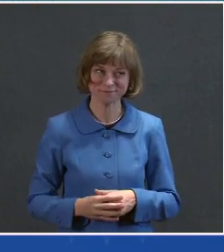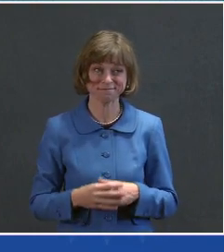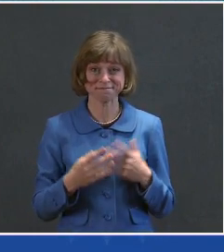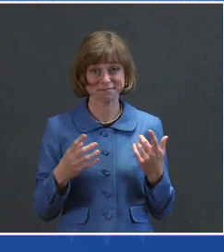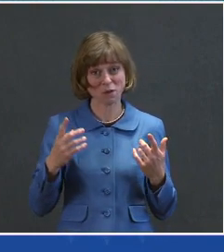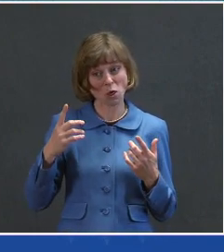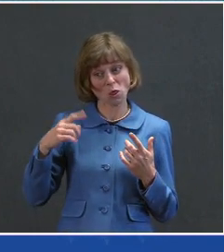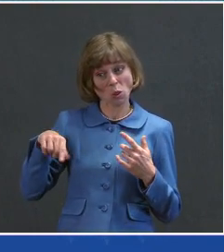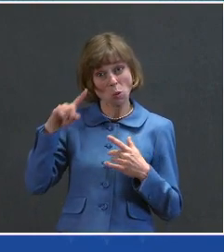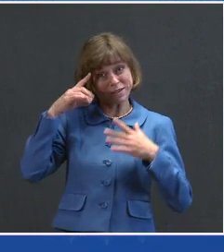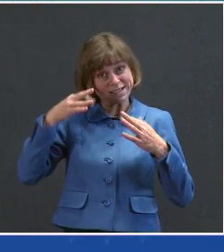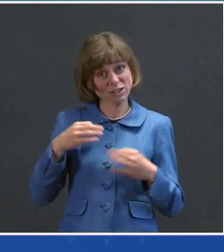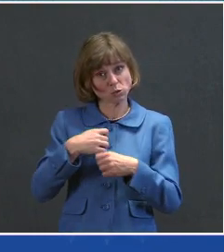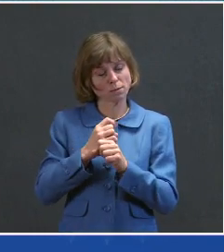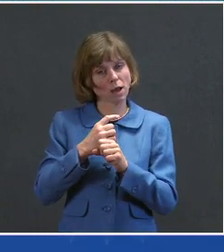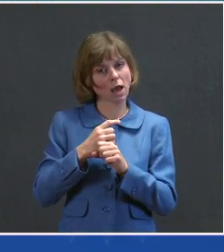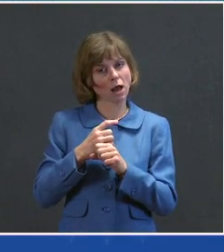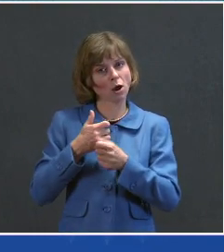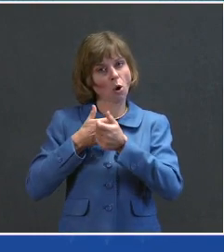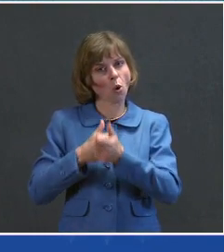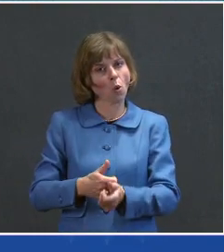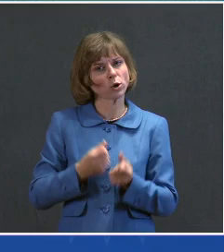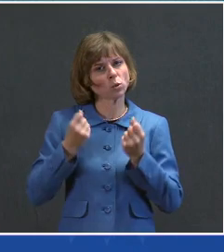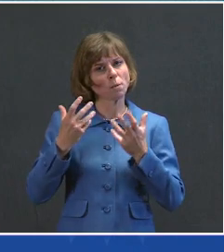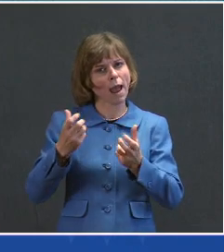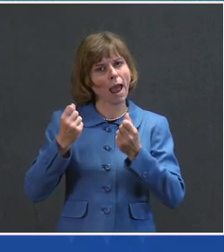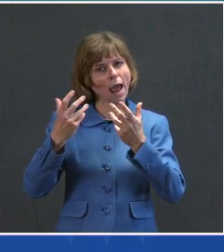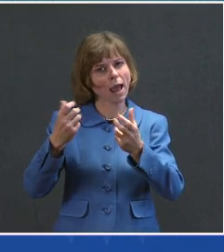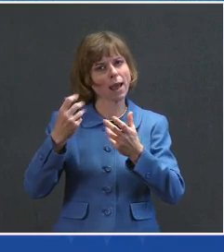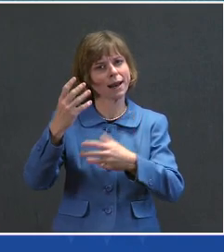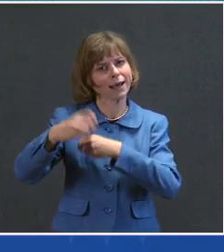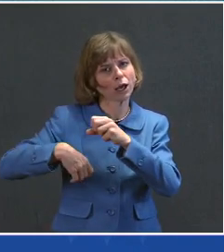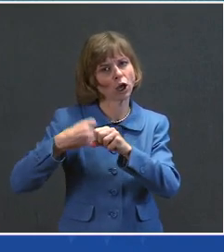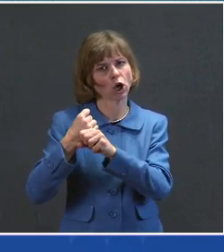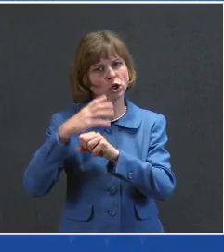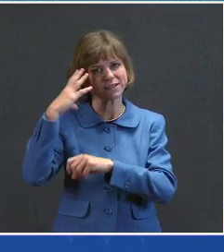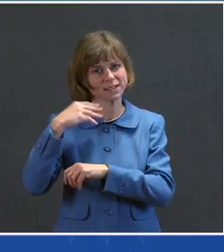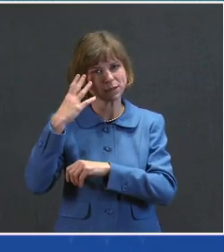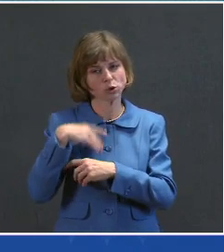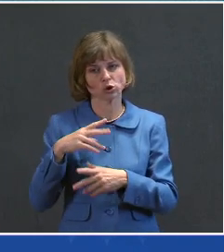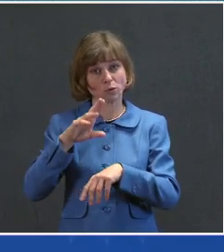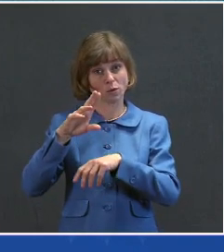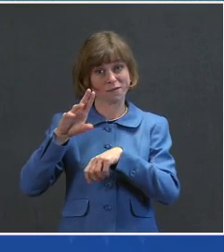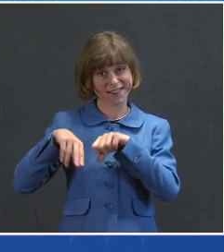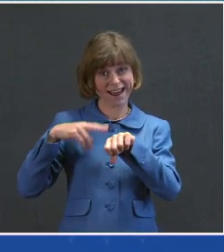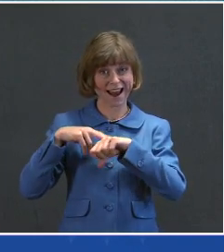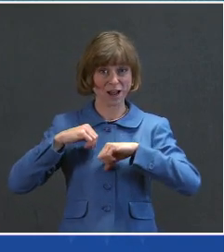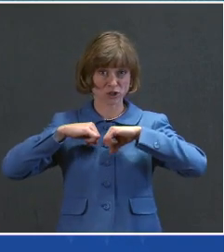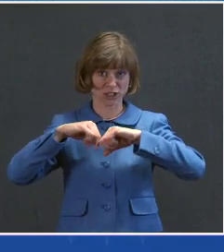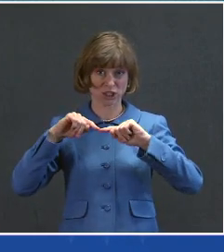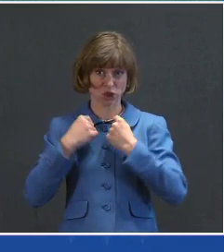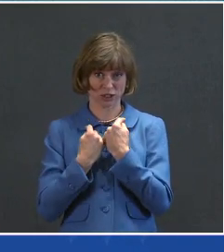on the basis of decades of experience and consideration by our national security team on what would be most effective